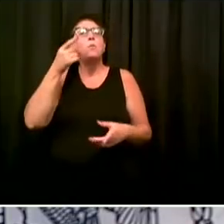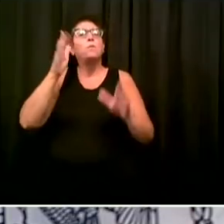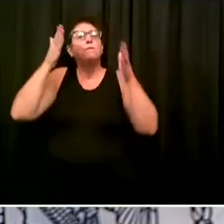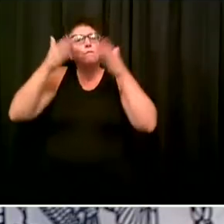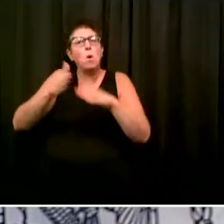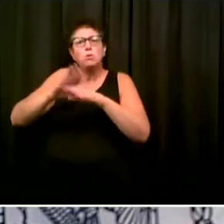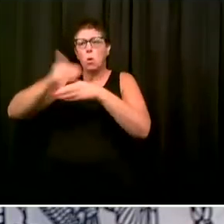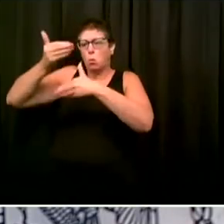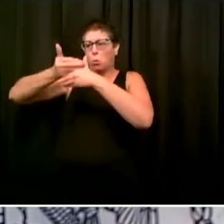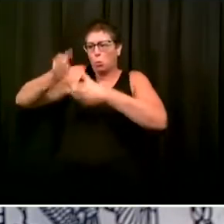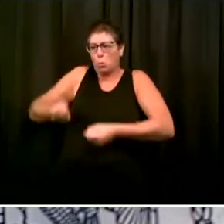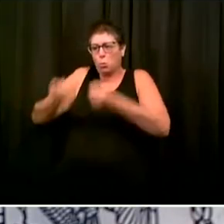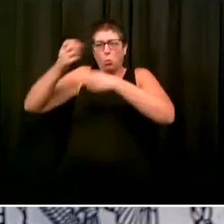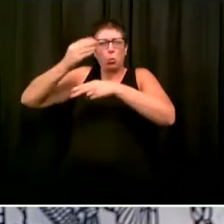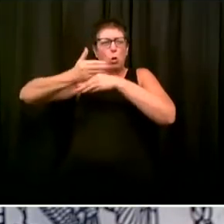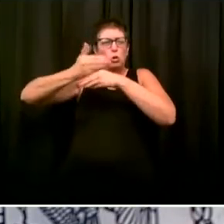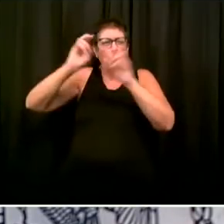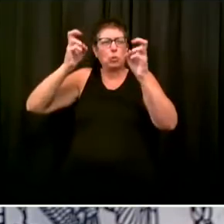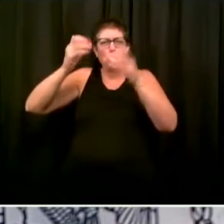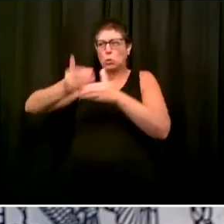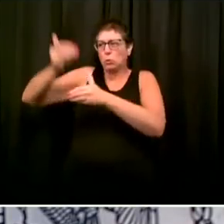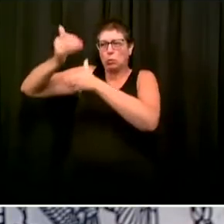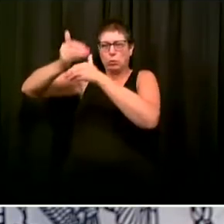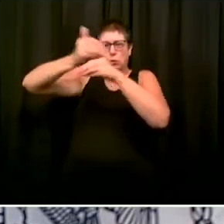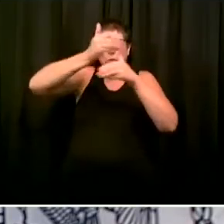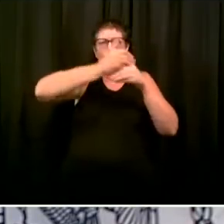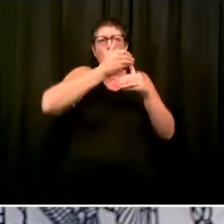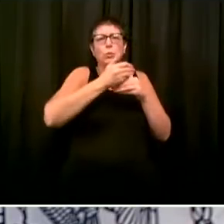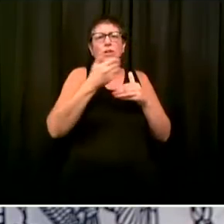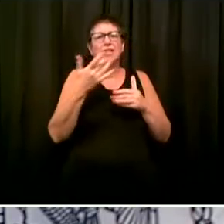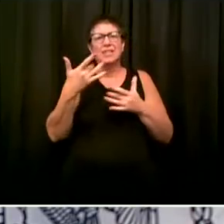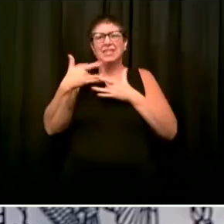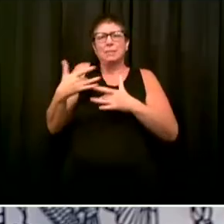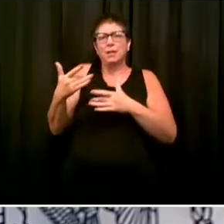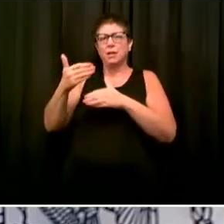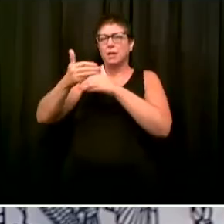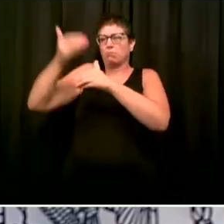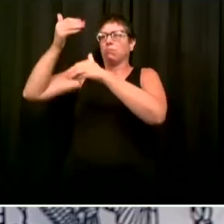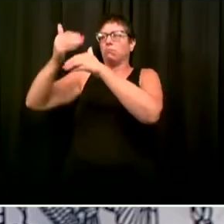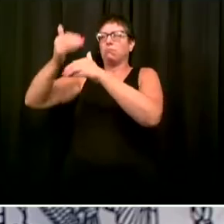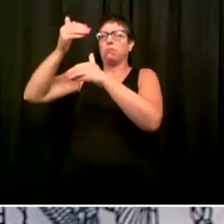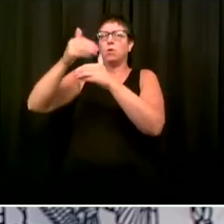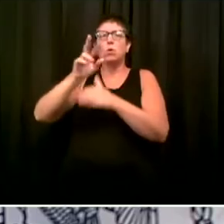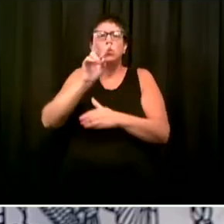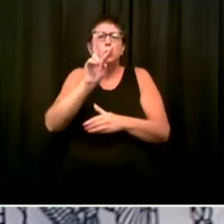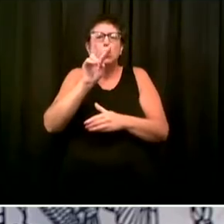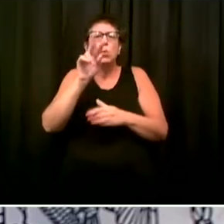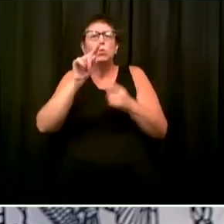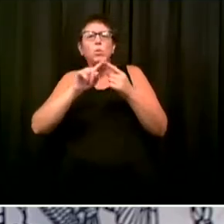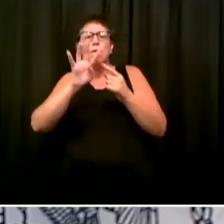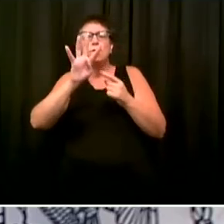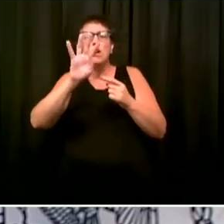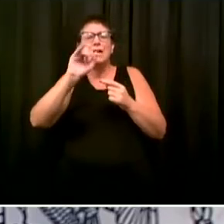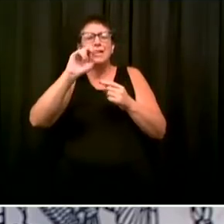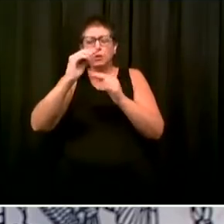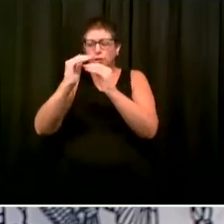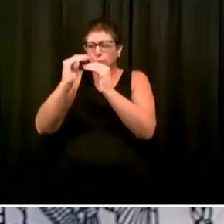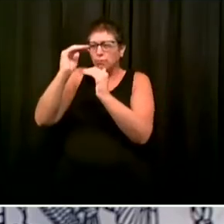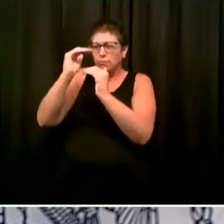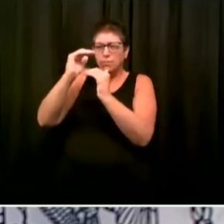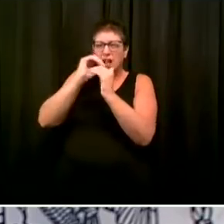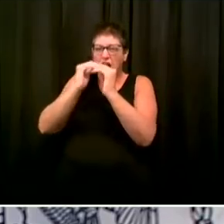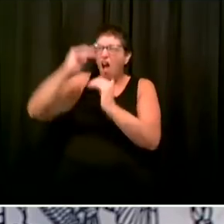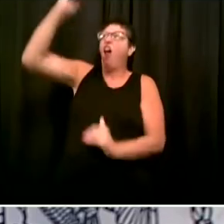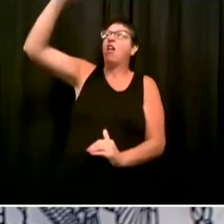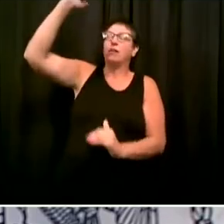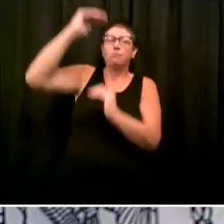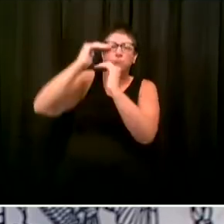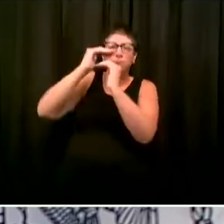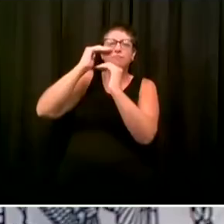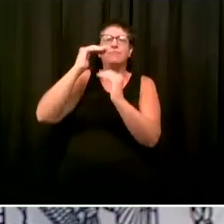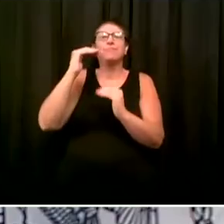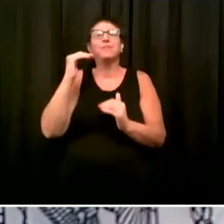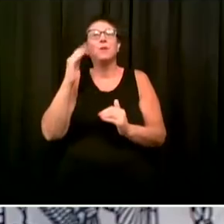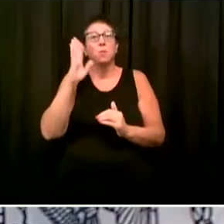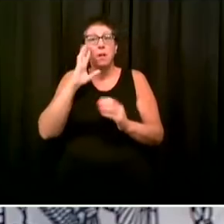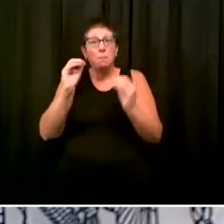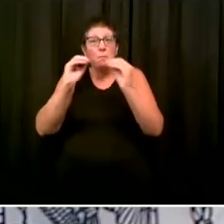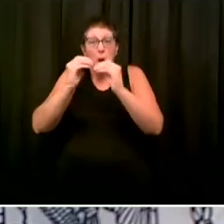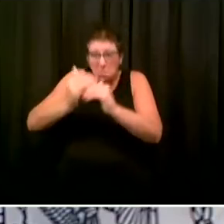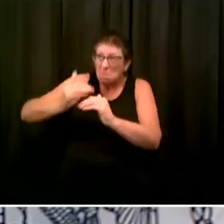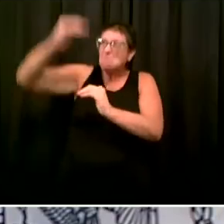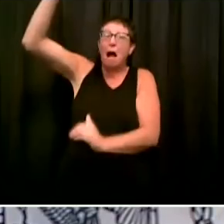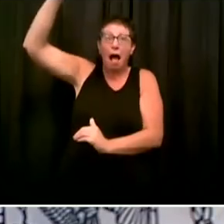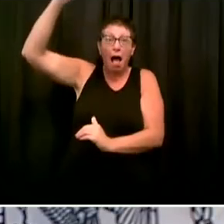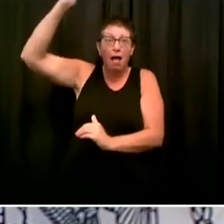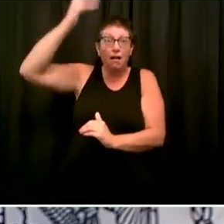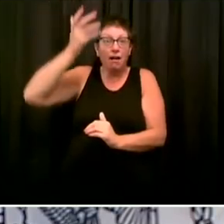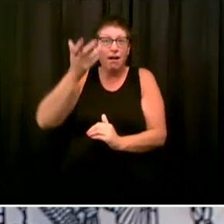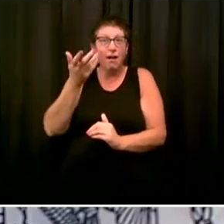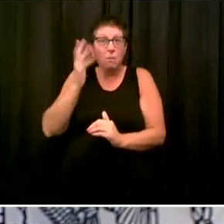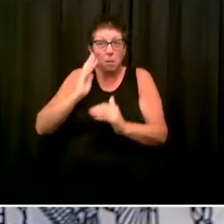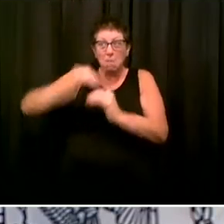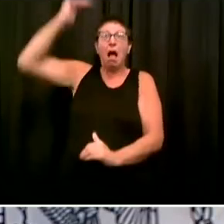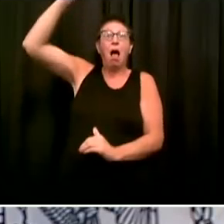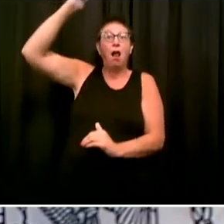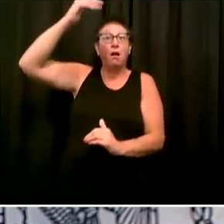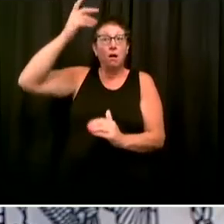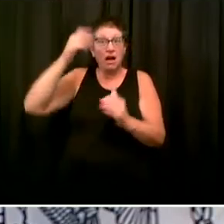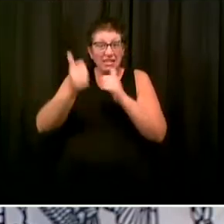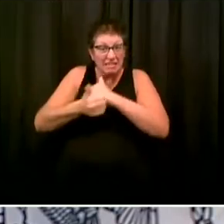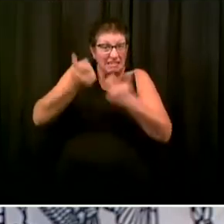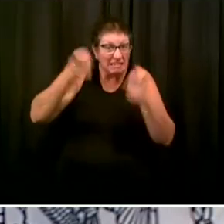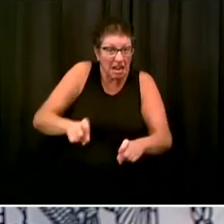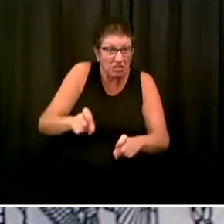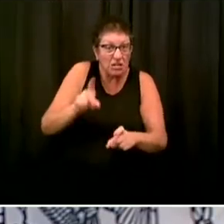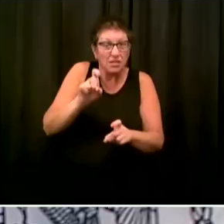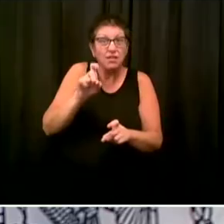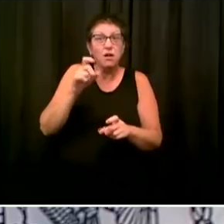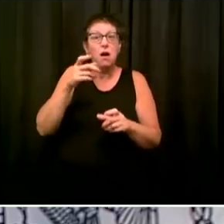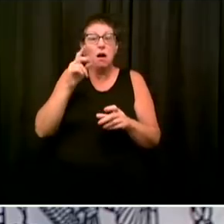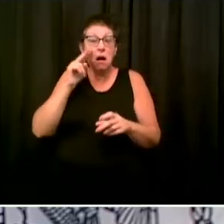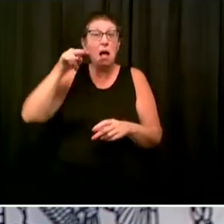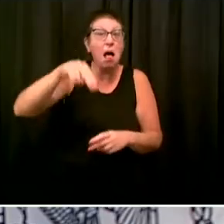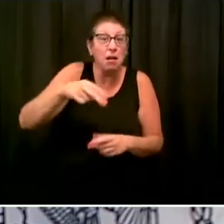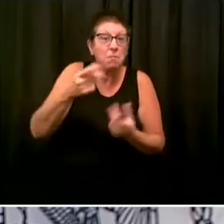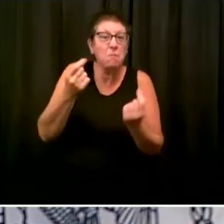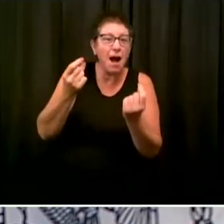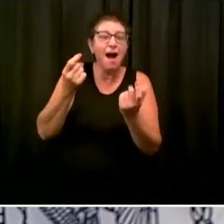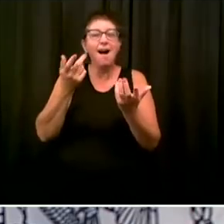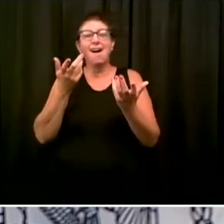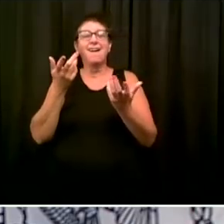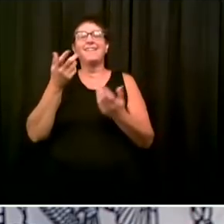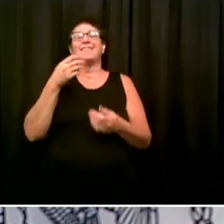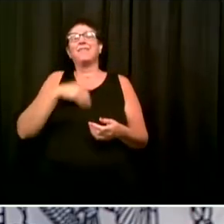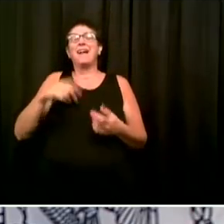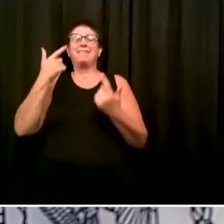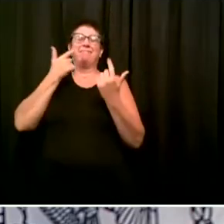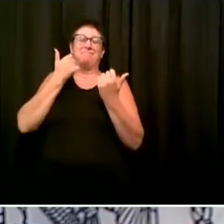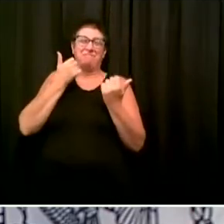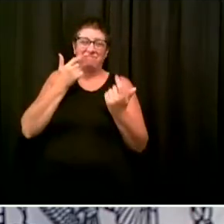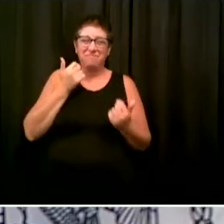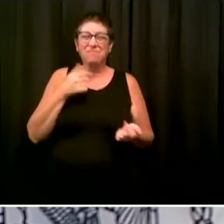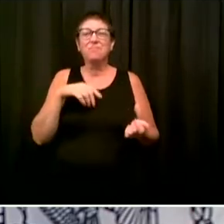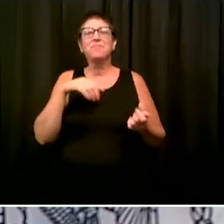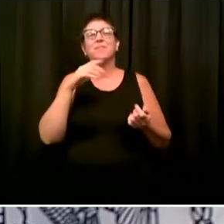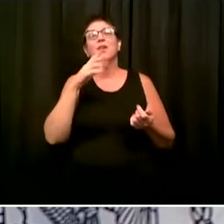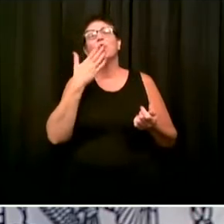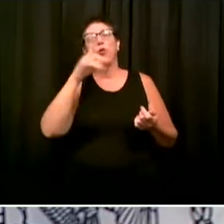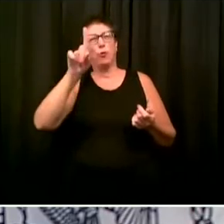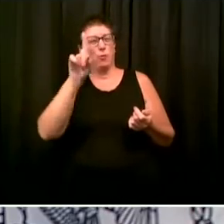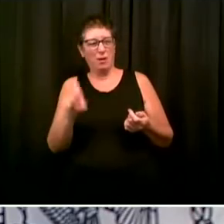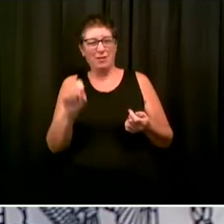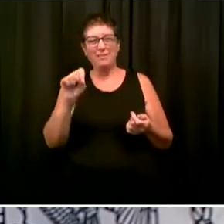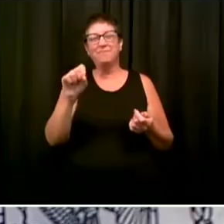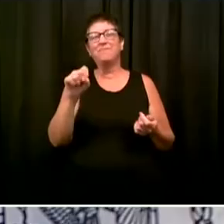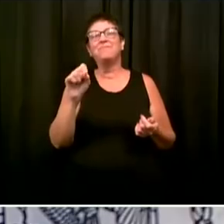WORK N OTHE WEEKEND?